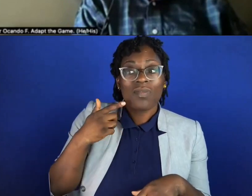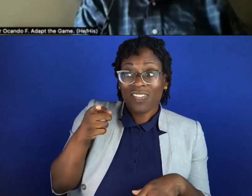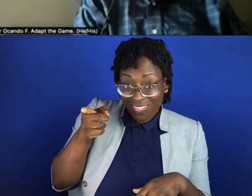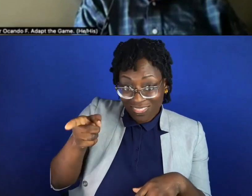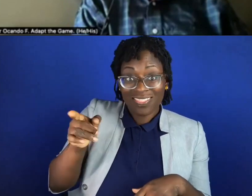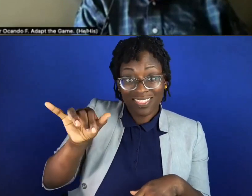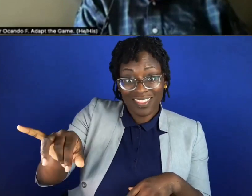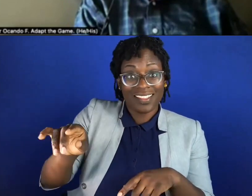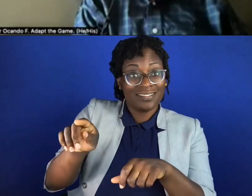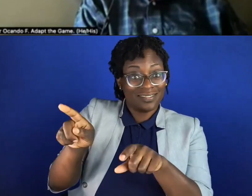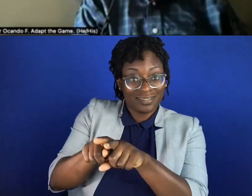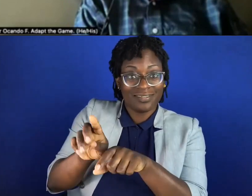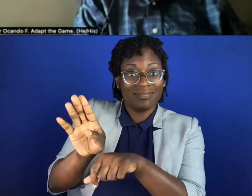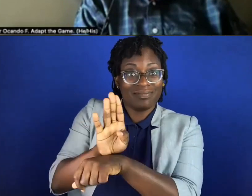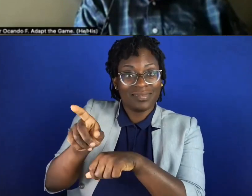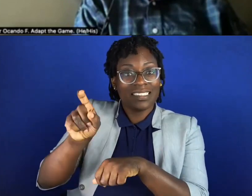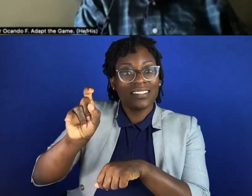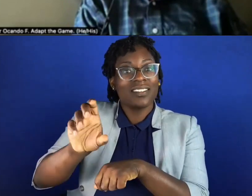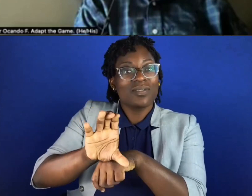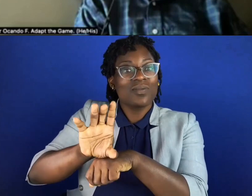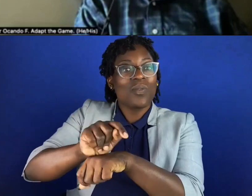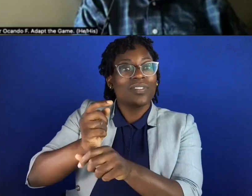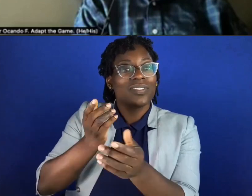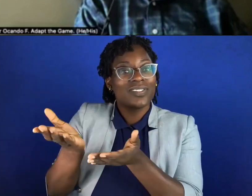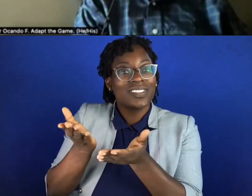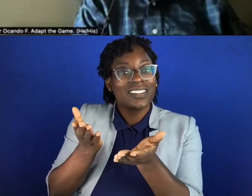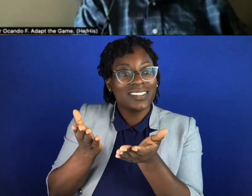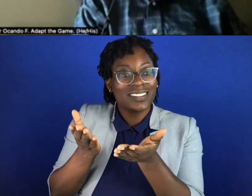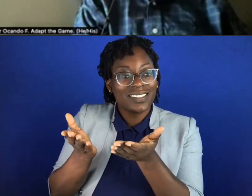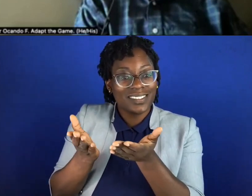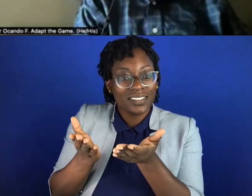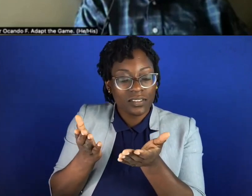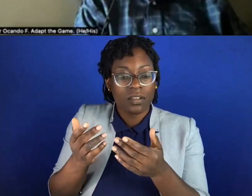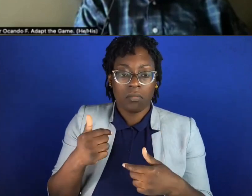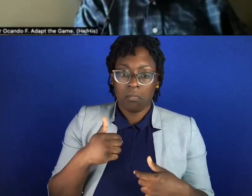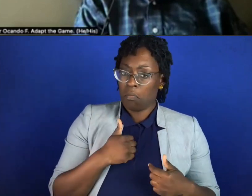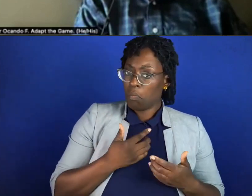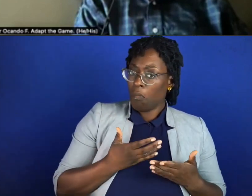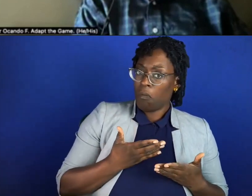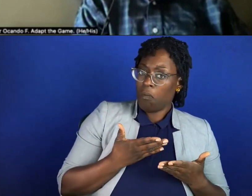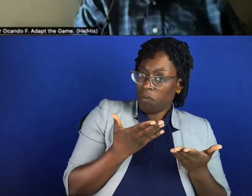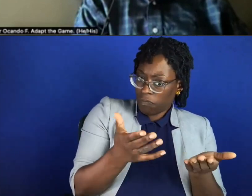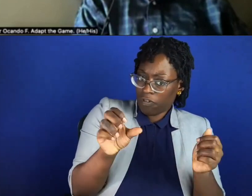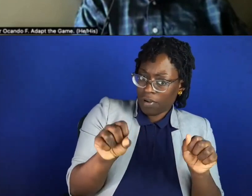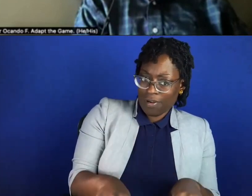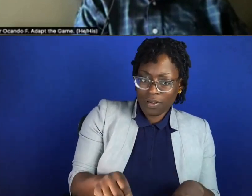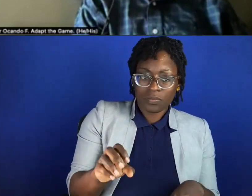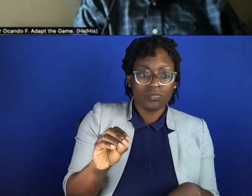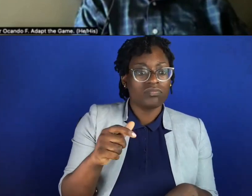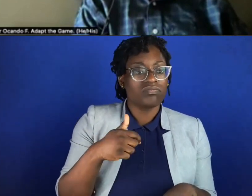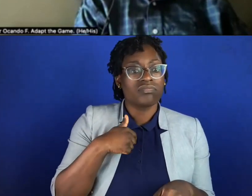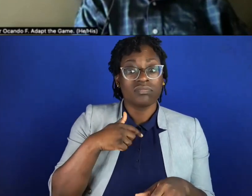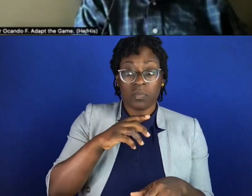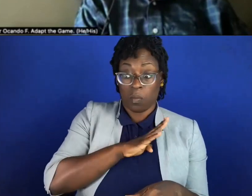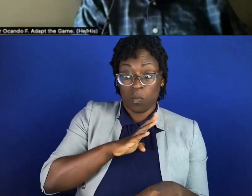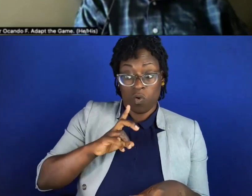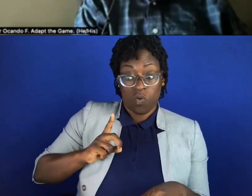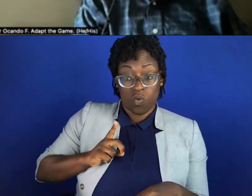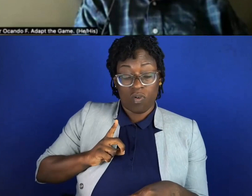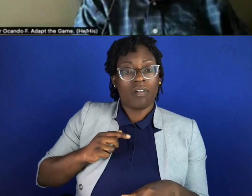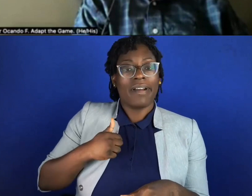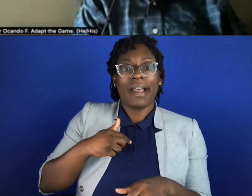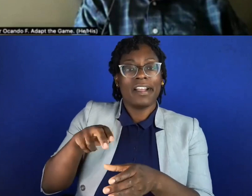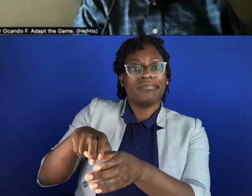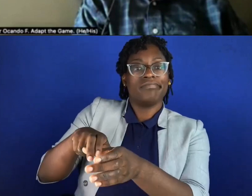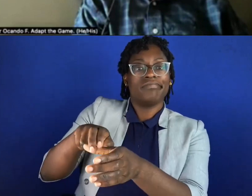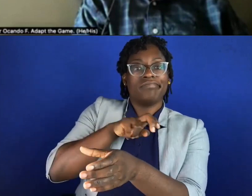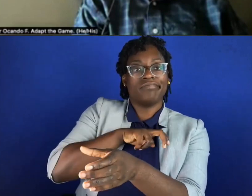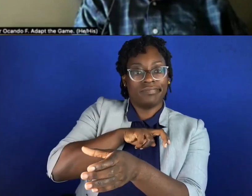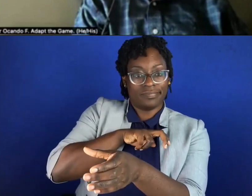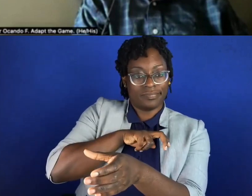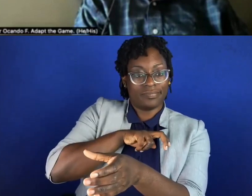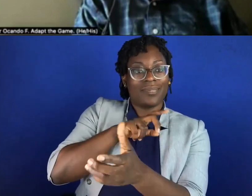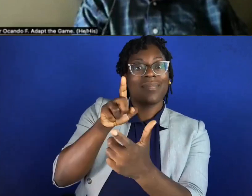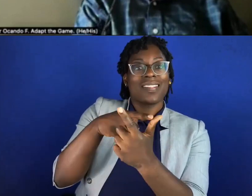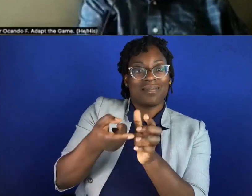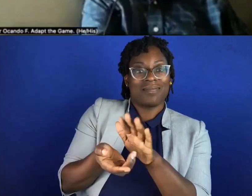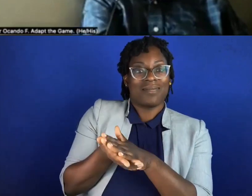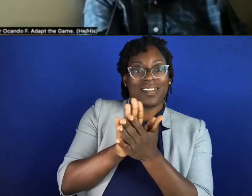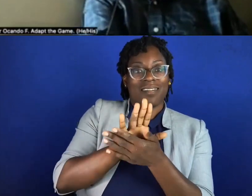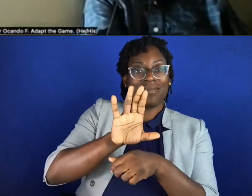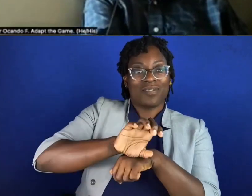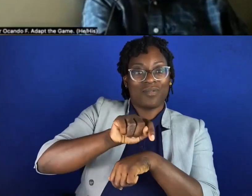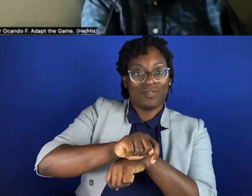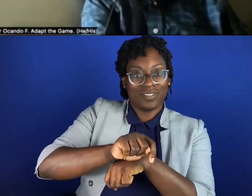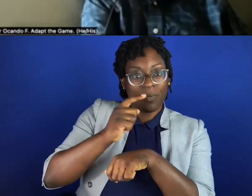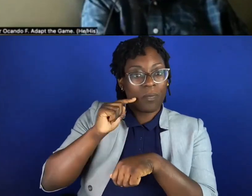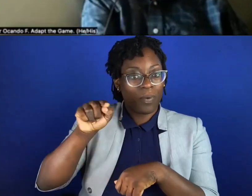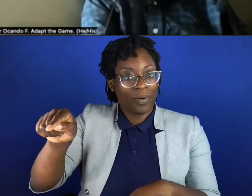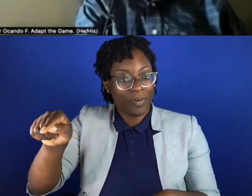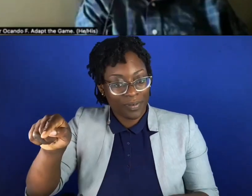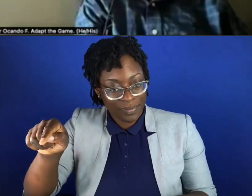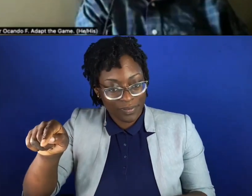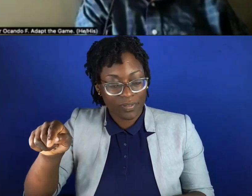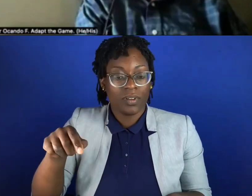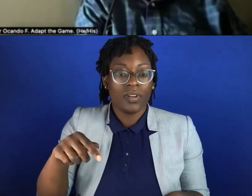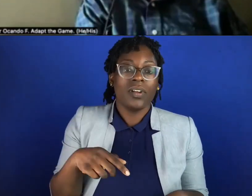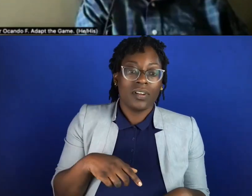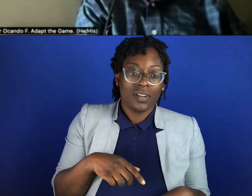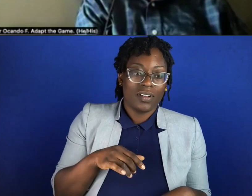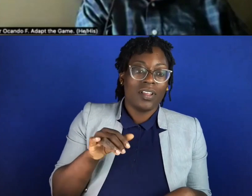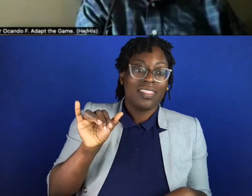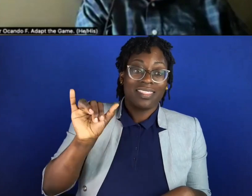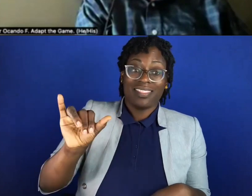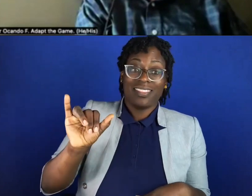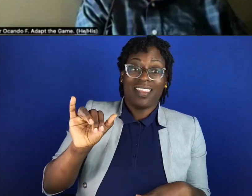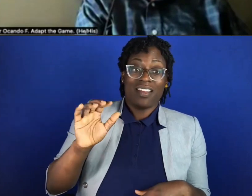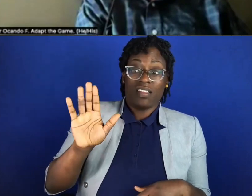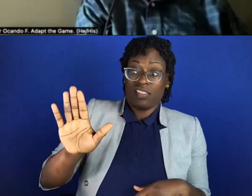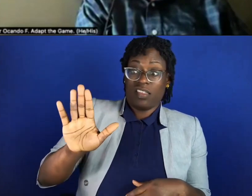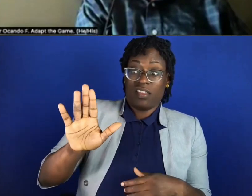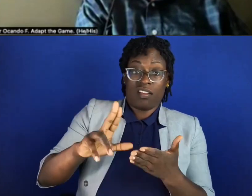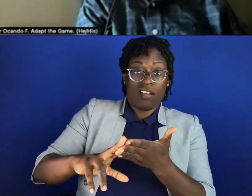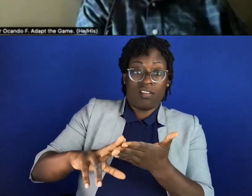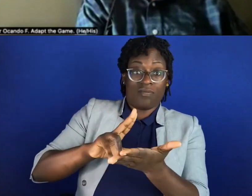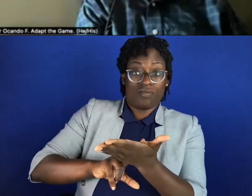their board of directors and became a consultant. This contract kept my business afloat until